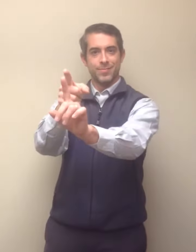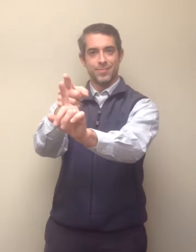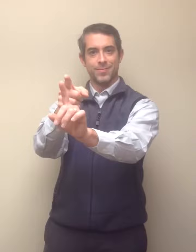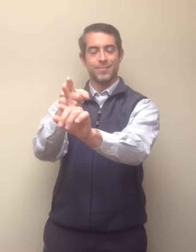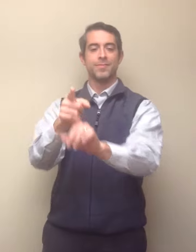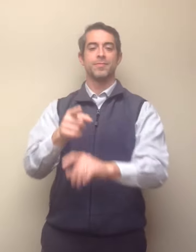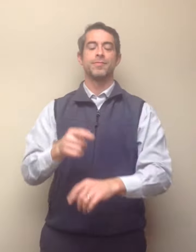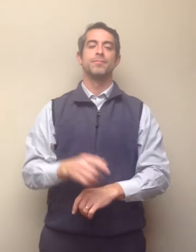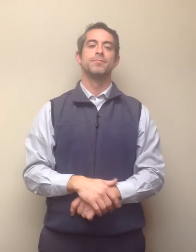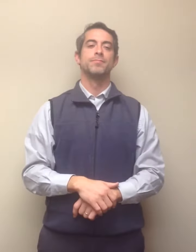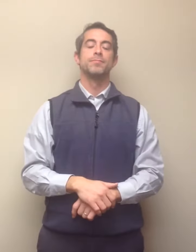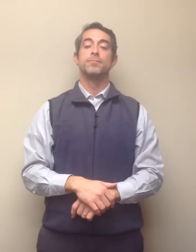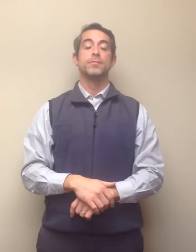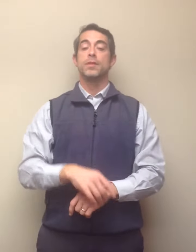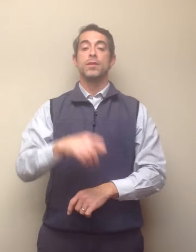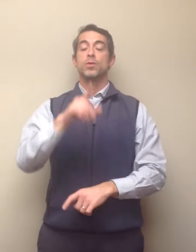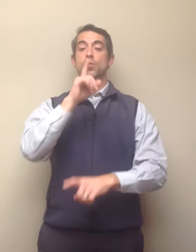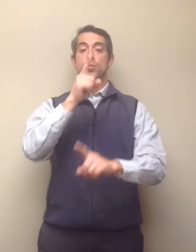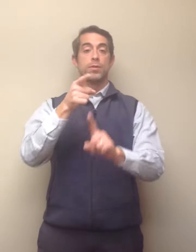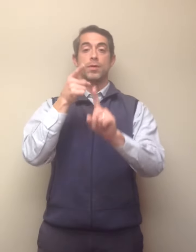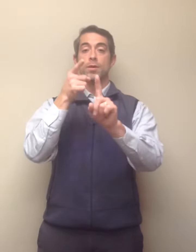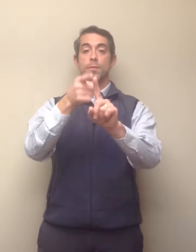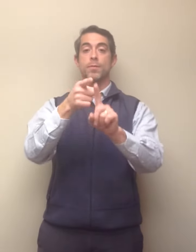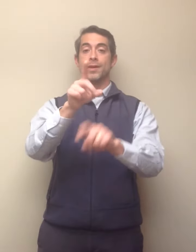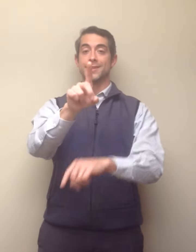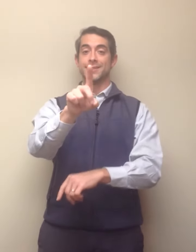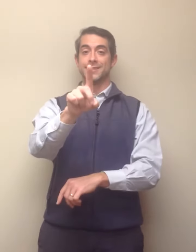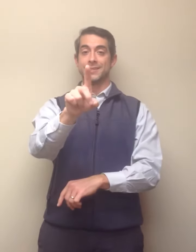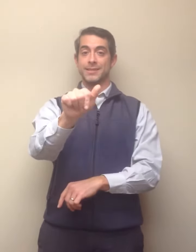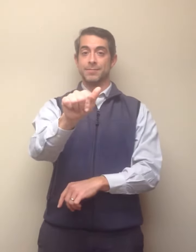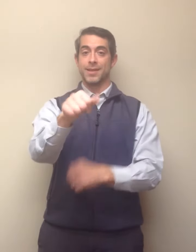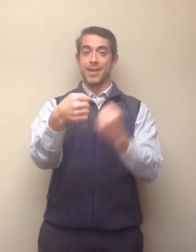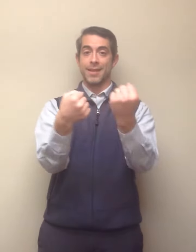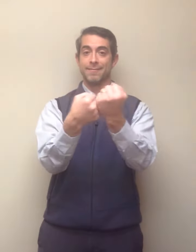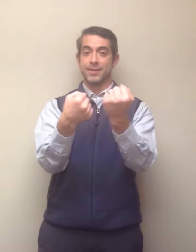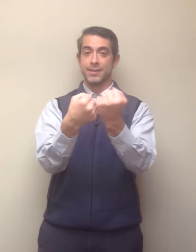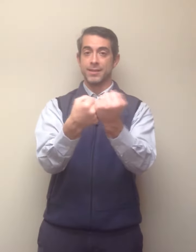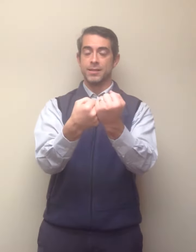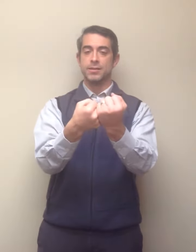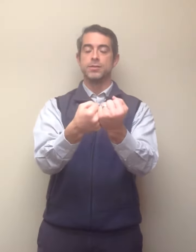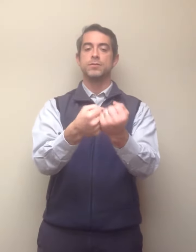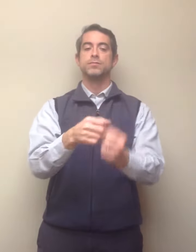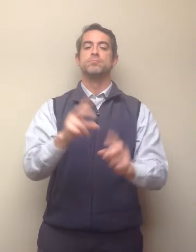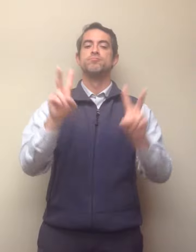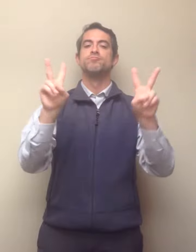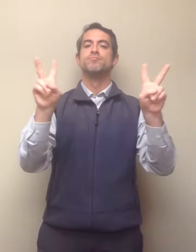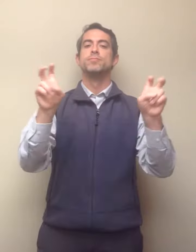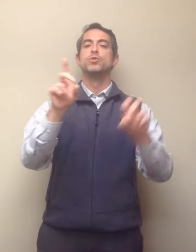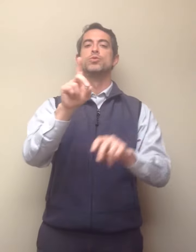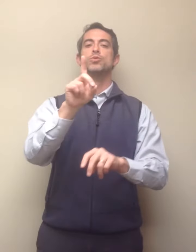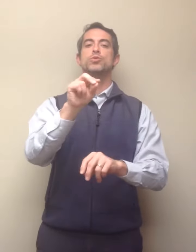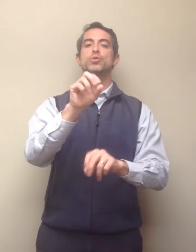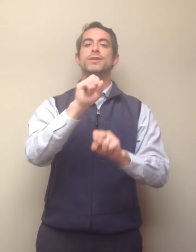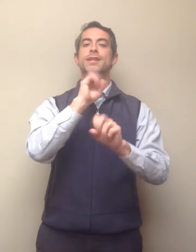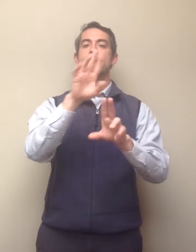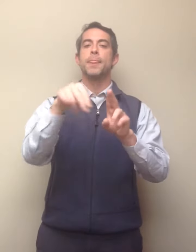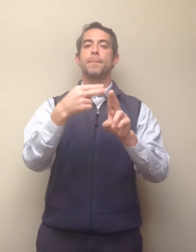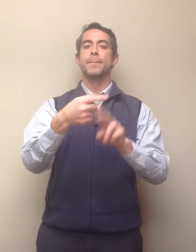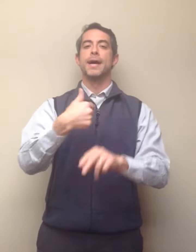The central idea of disability advocacy is "Nothing about us without us!"